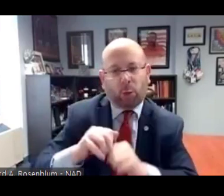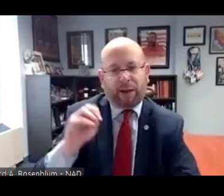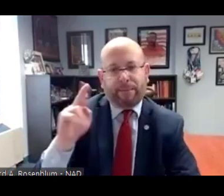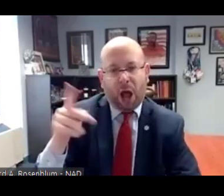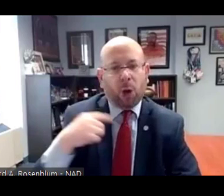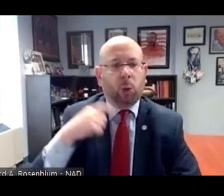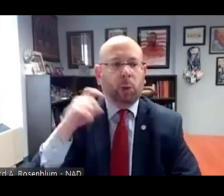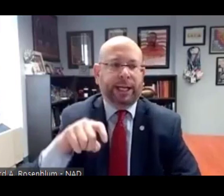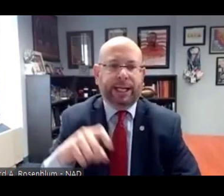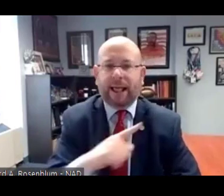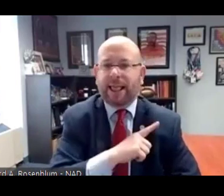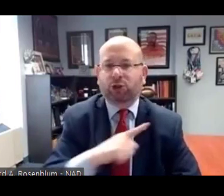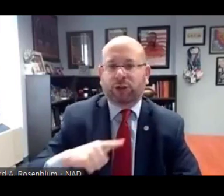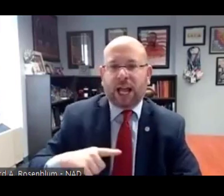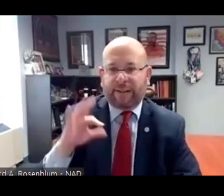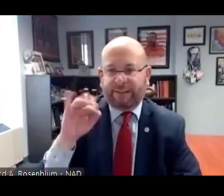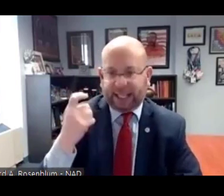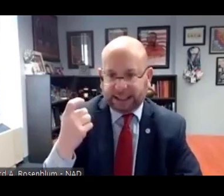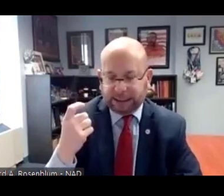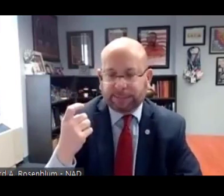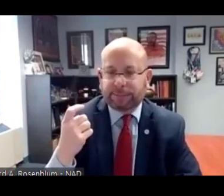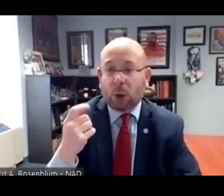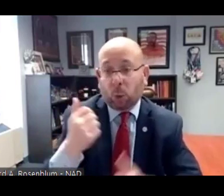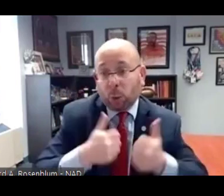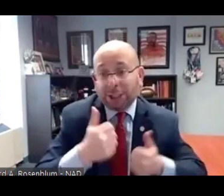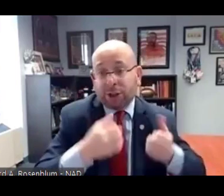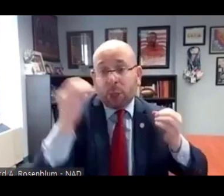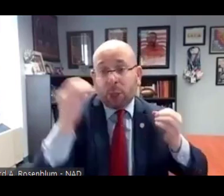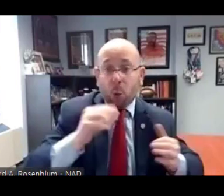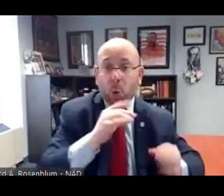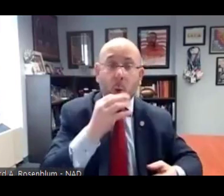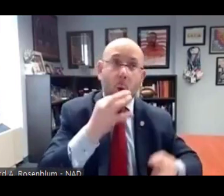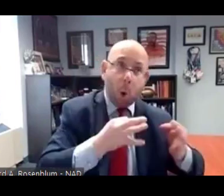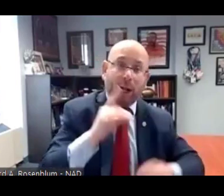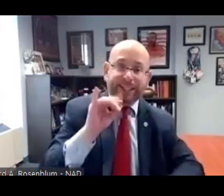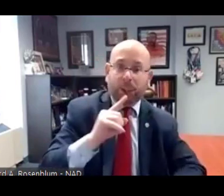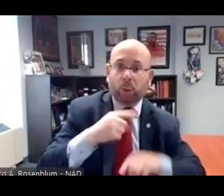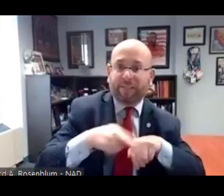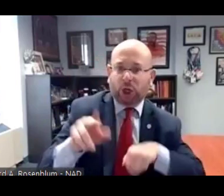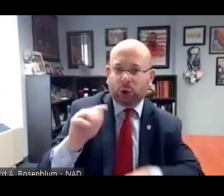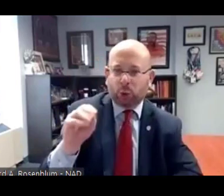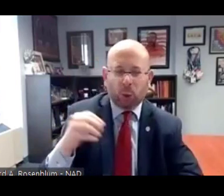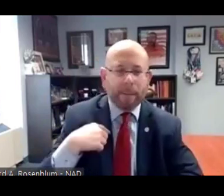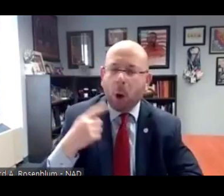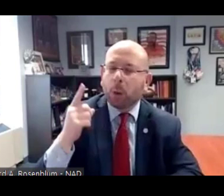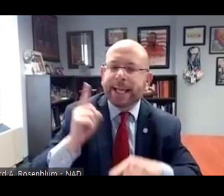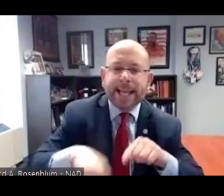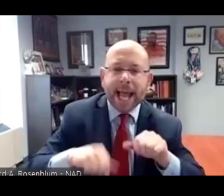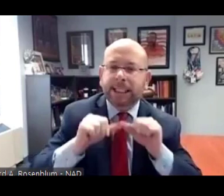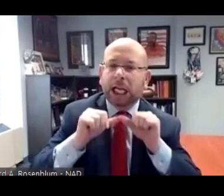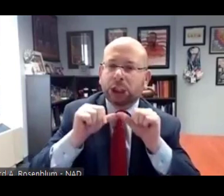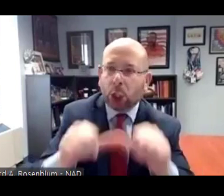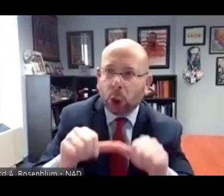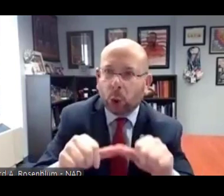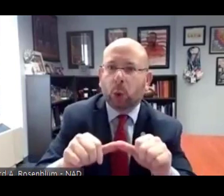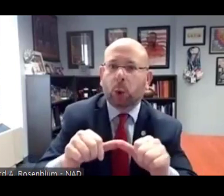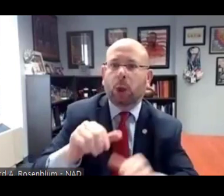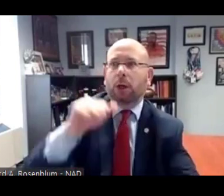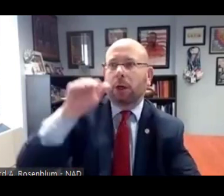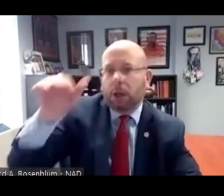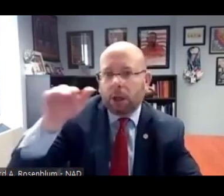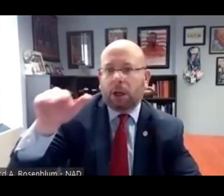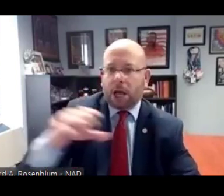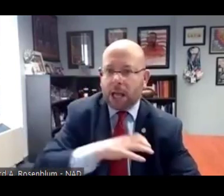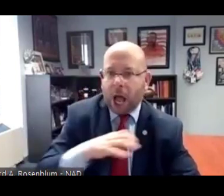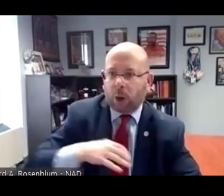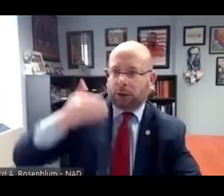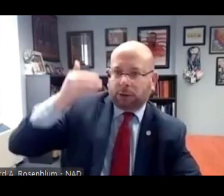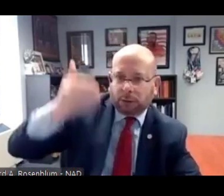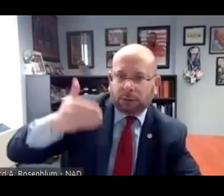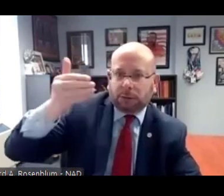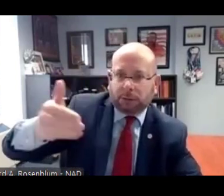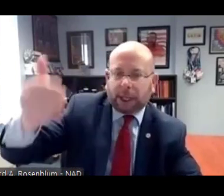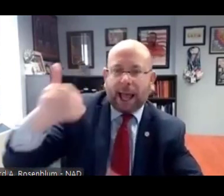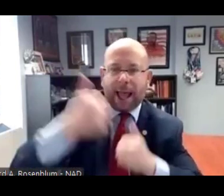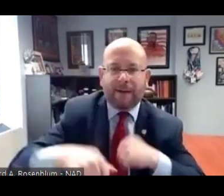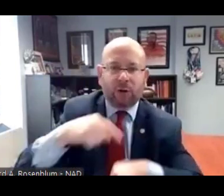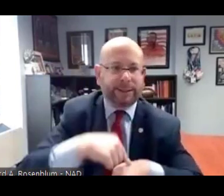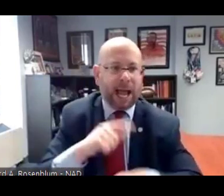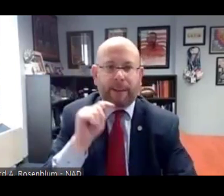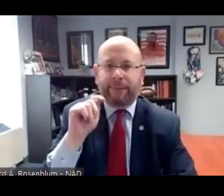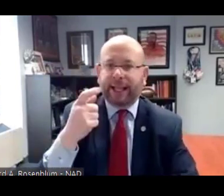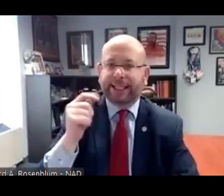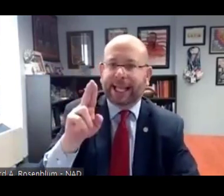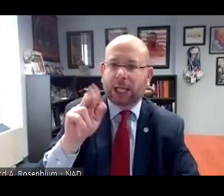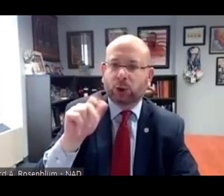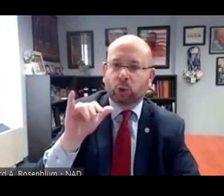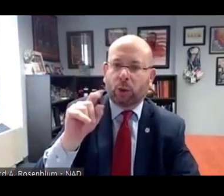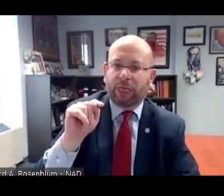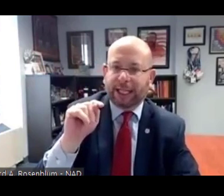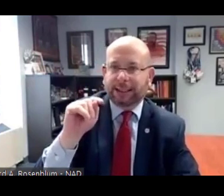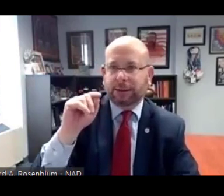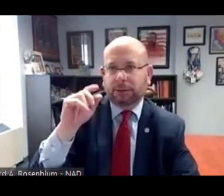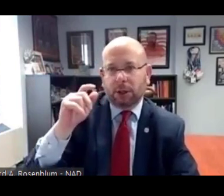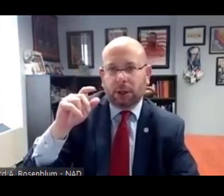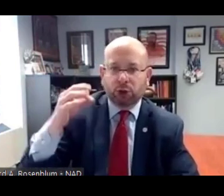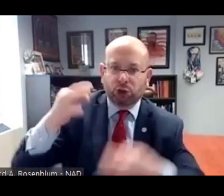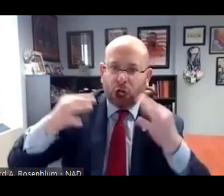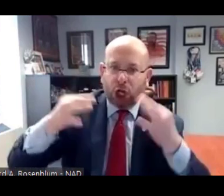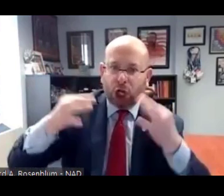In saying so, Mark has indicated, we cannot continue to petition Congress